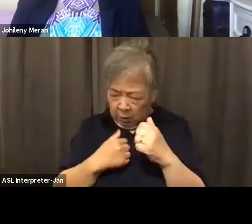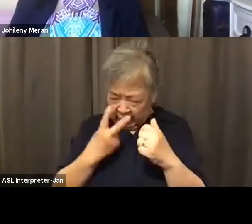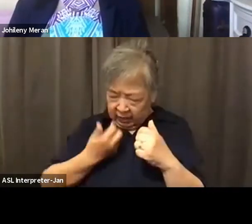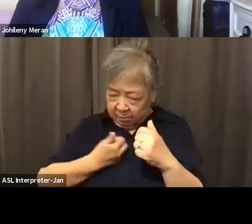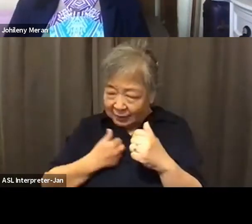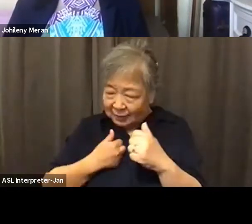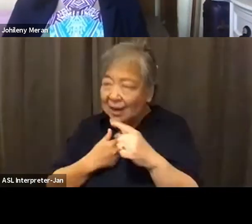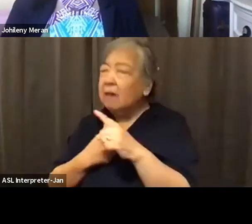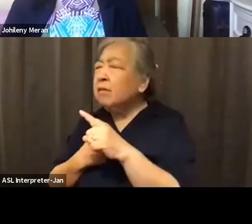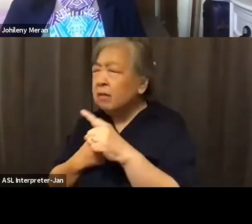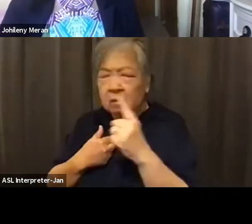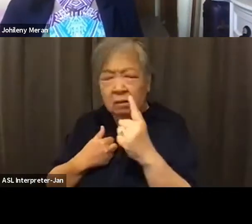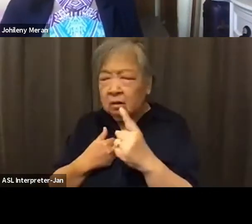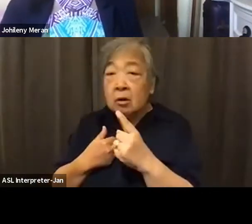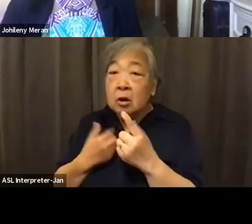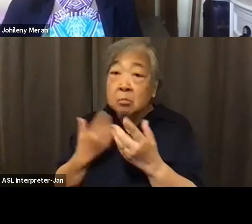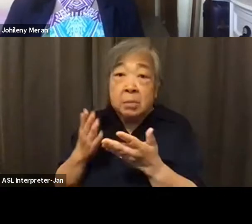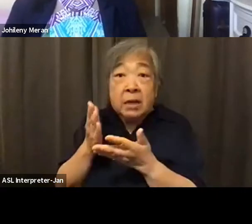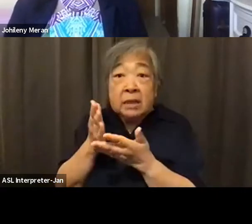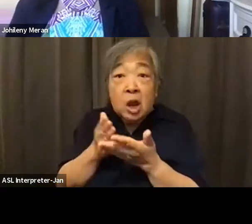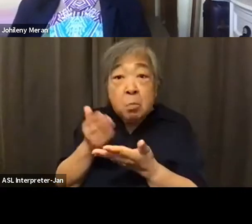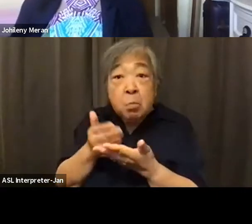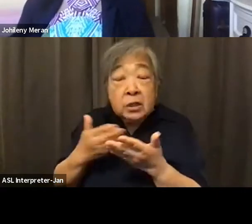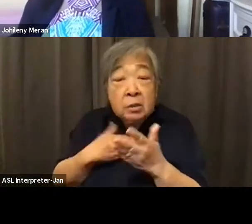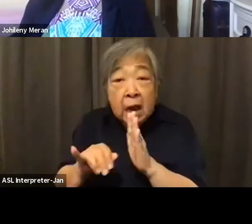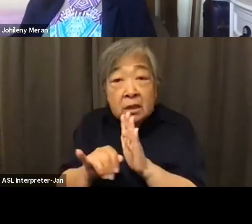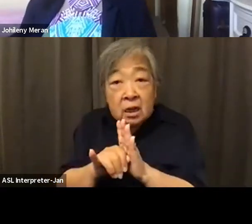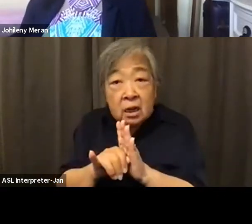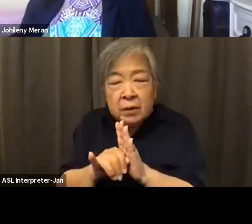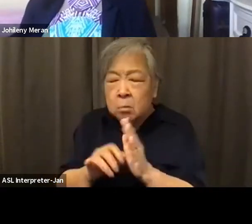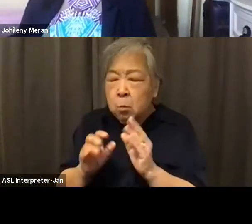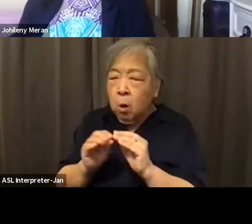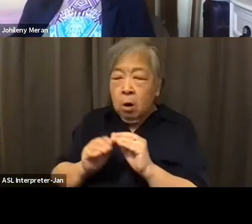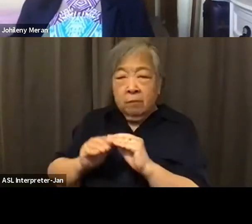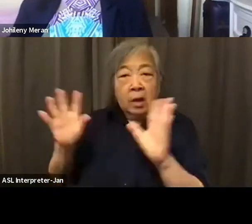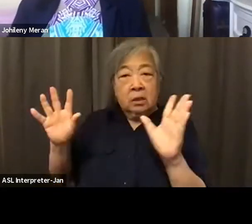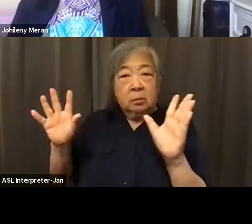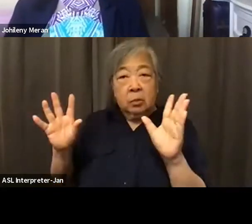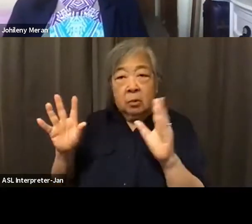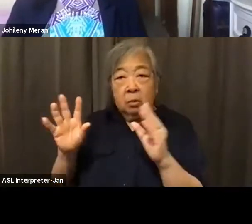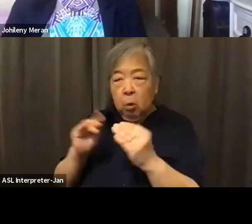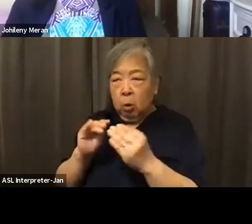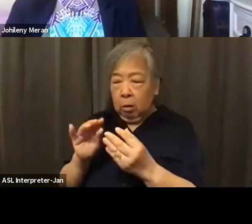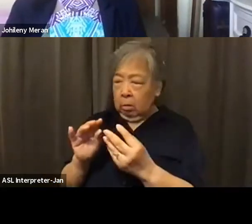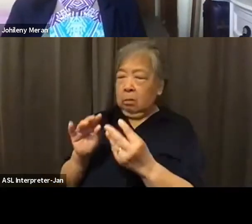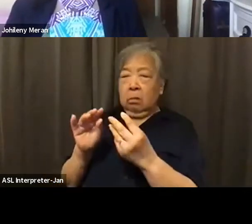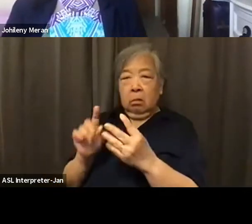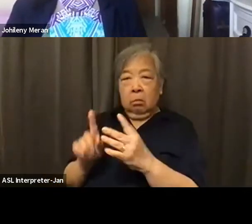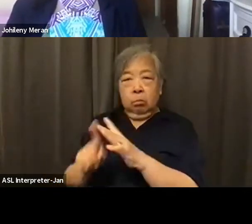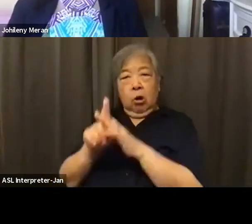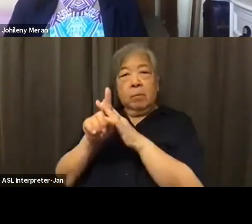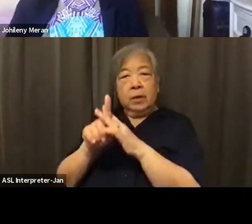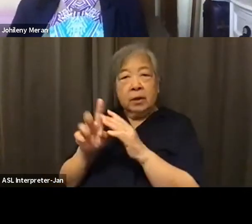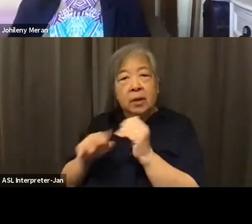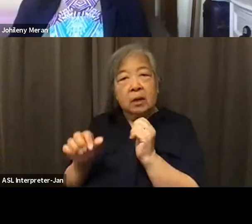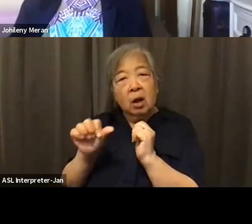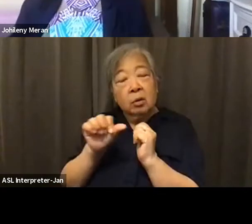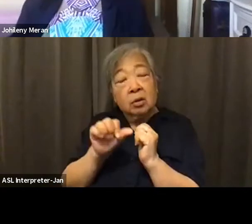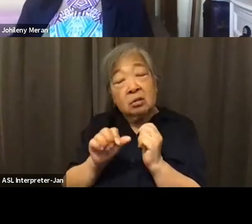Certain aspects of your identity may be quote, unquote, visible or stand out more than others and this can be positive, negative, or neutral.